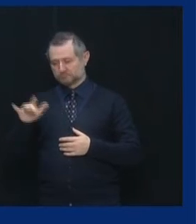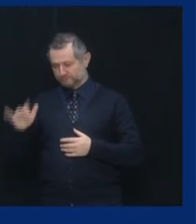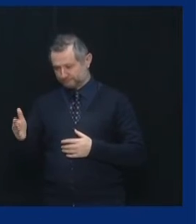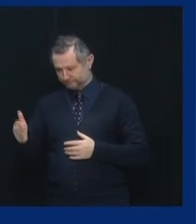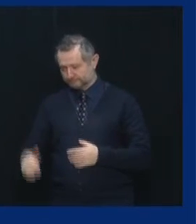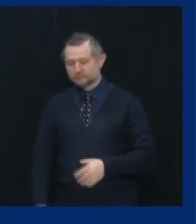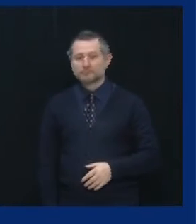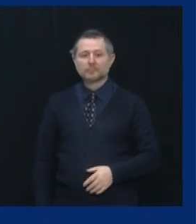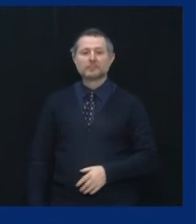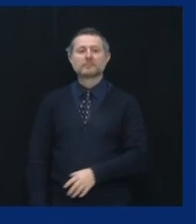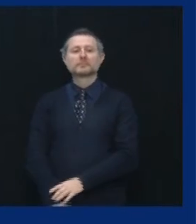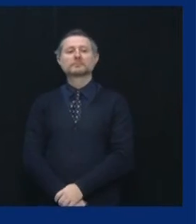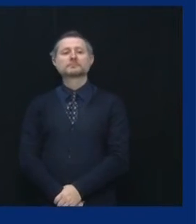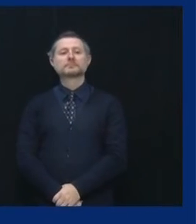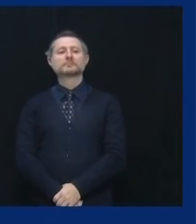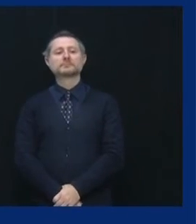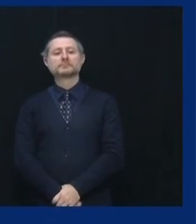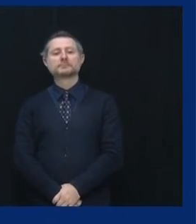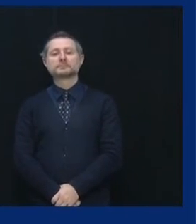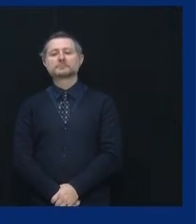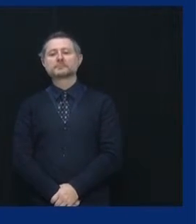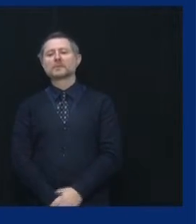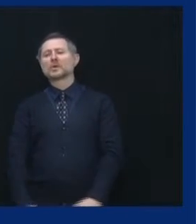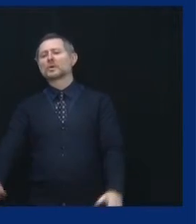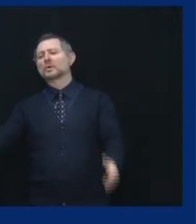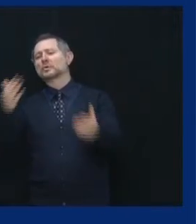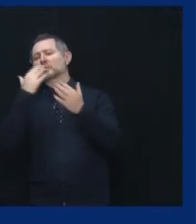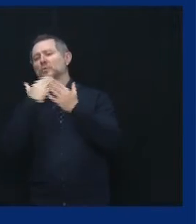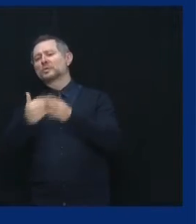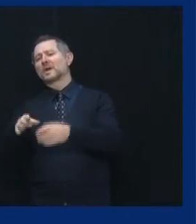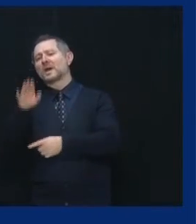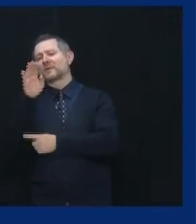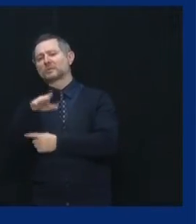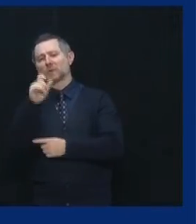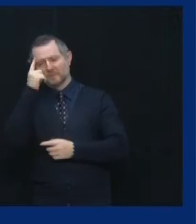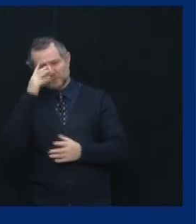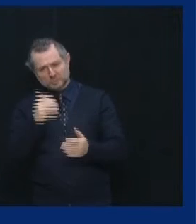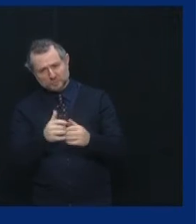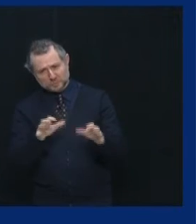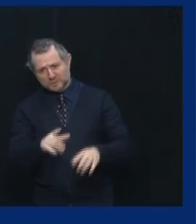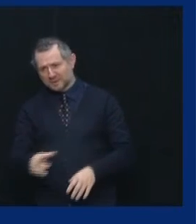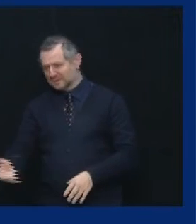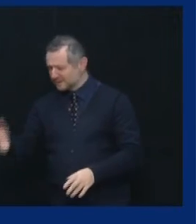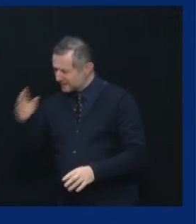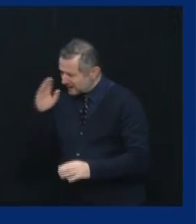AND NOW NEW YORK DAILY NEWS.